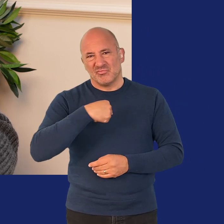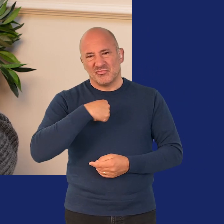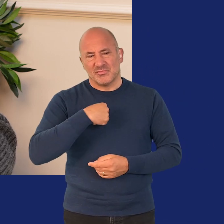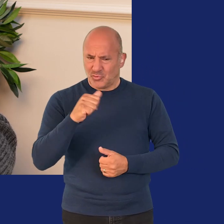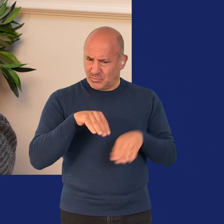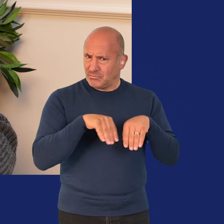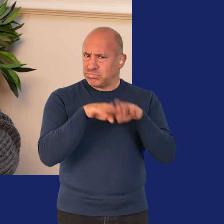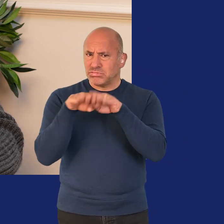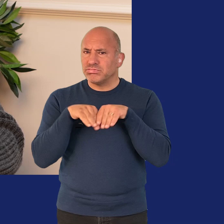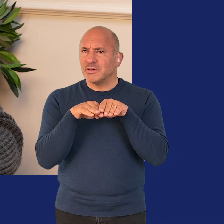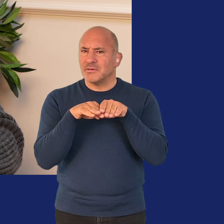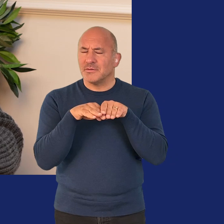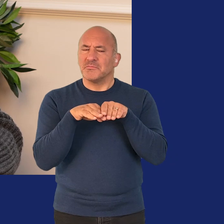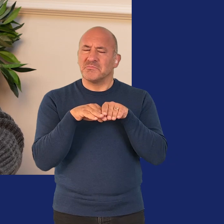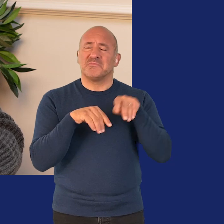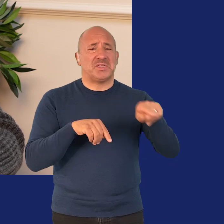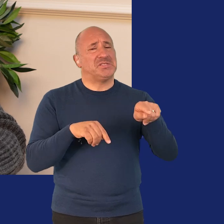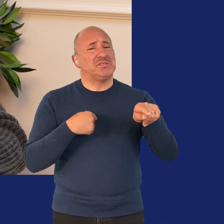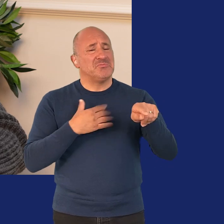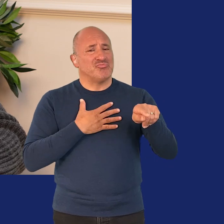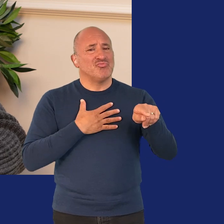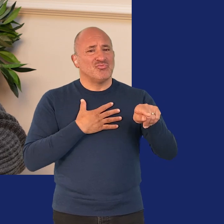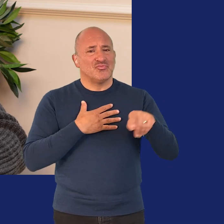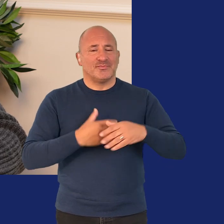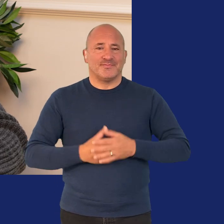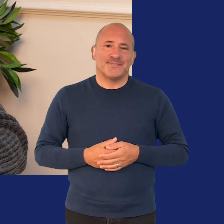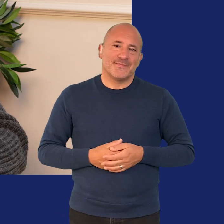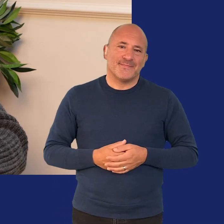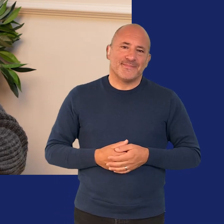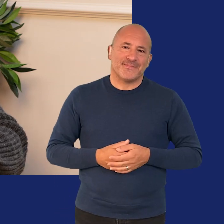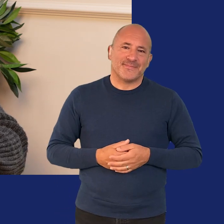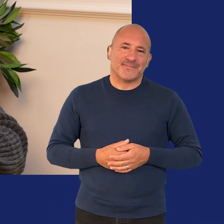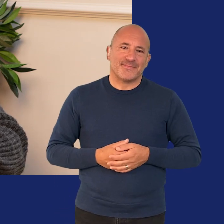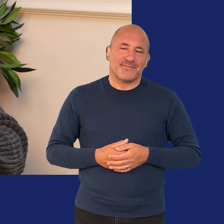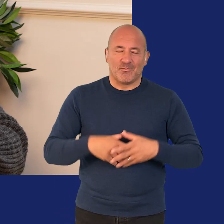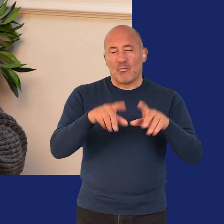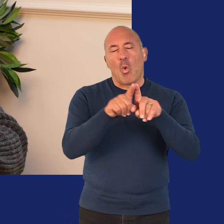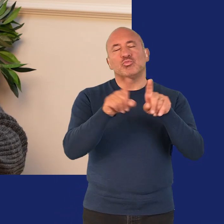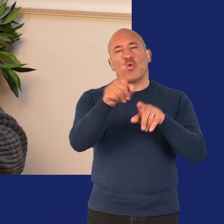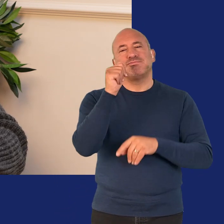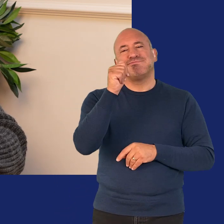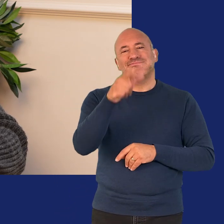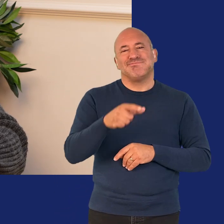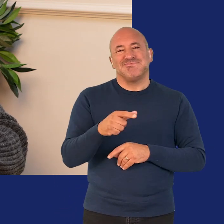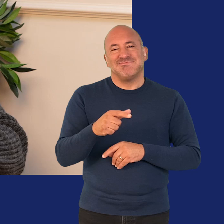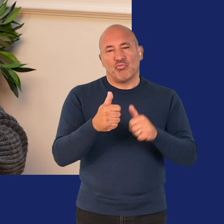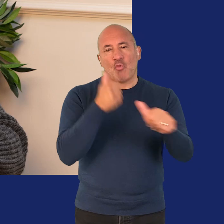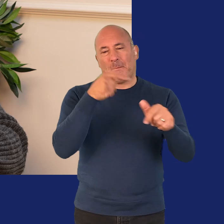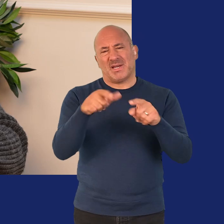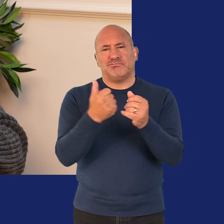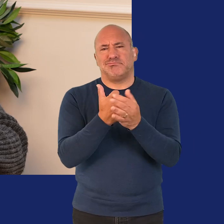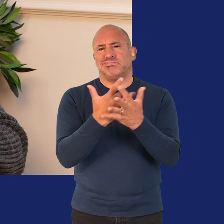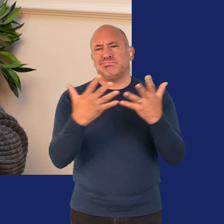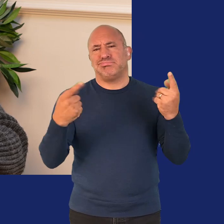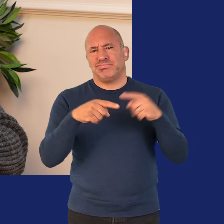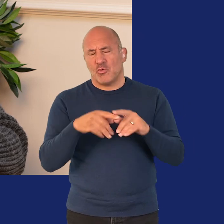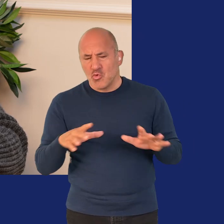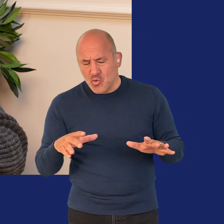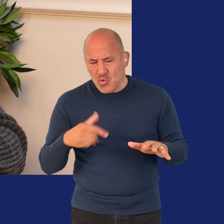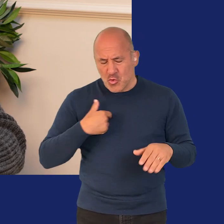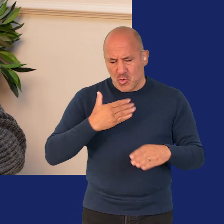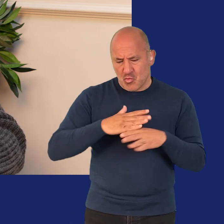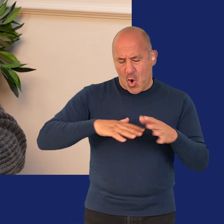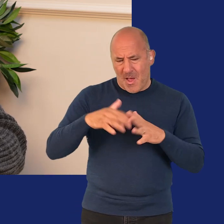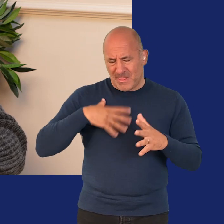equitable opportunity to, um, actually, uh, sh- show a company that